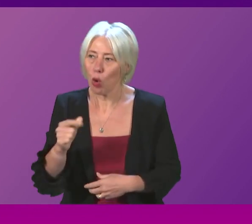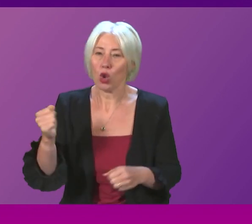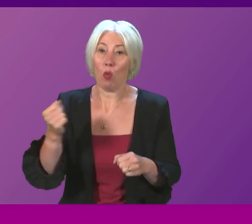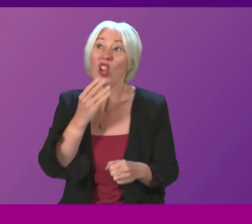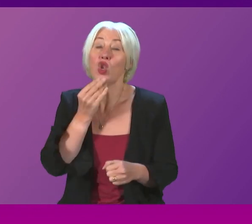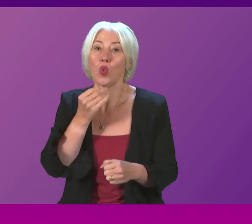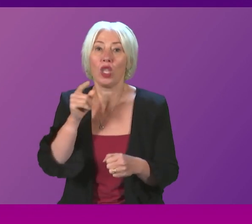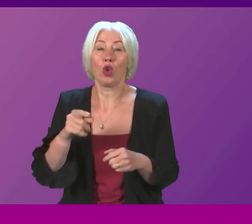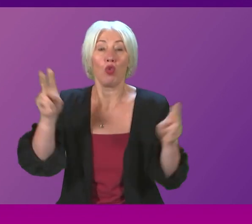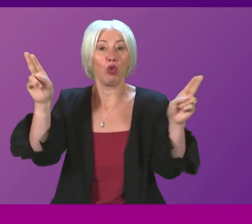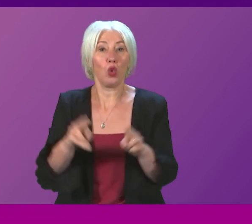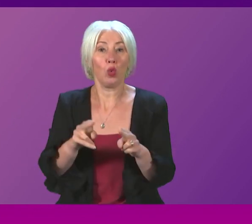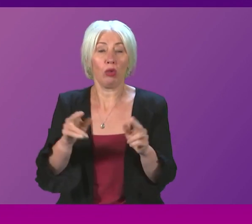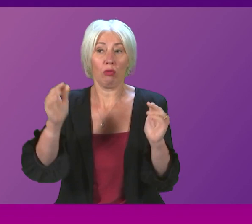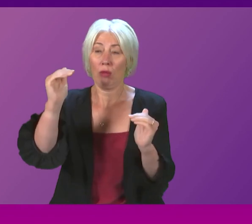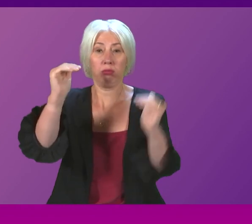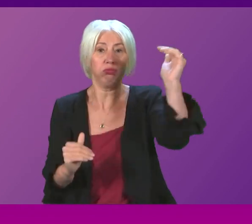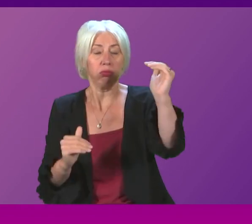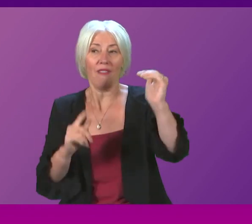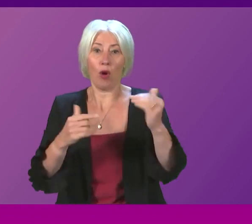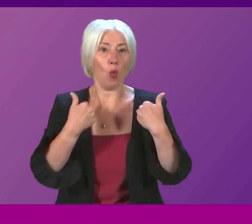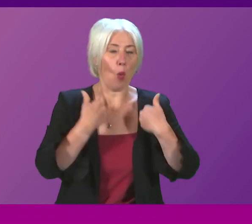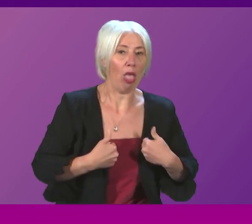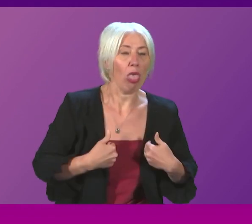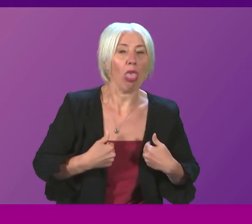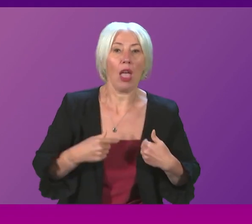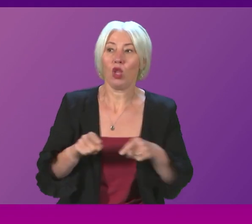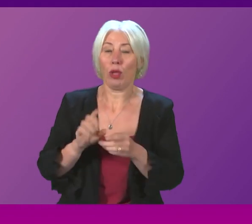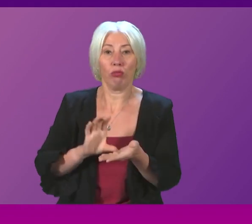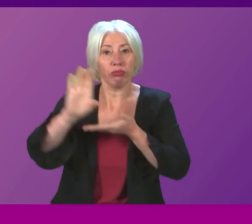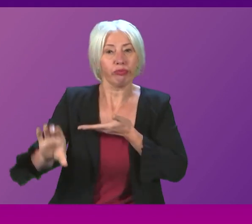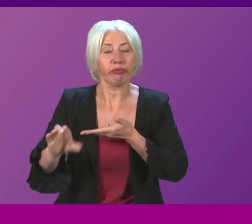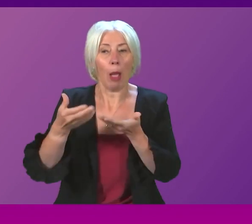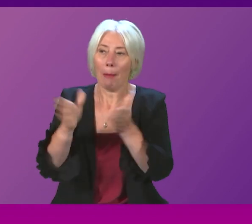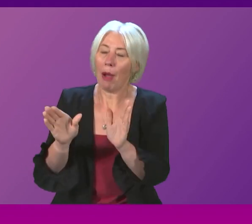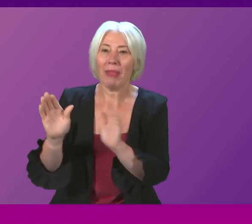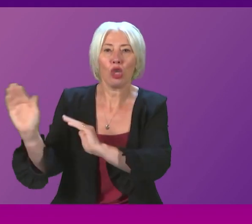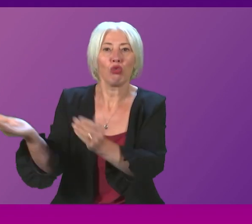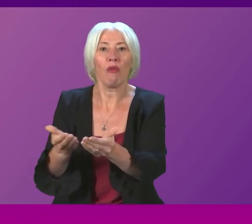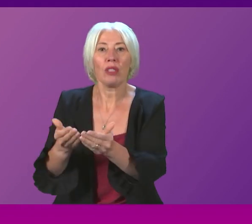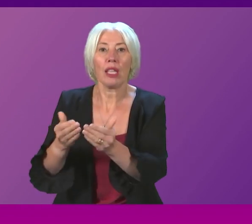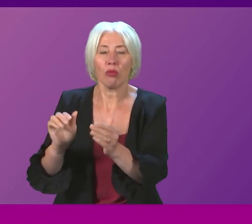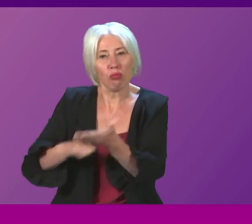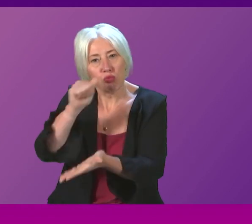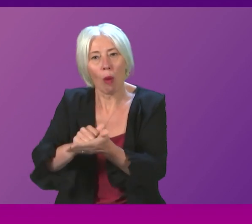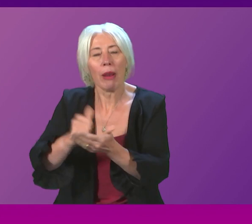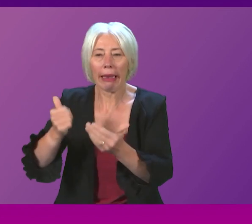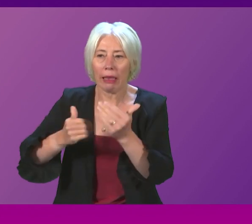Scotland’s extreme inequalities of wealth and fund our public services properly and progressively?